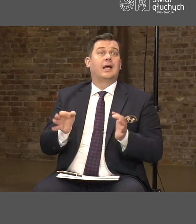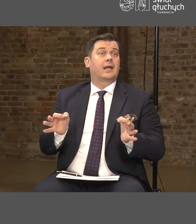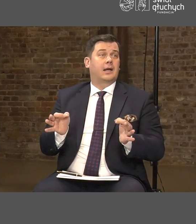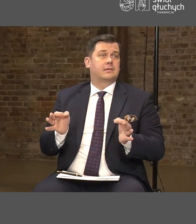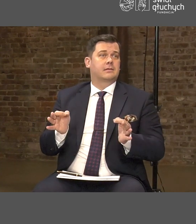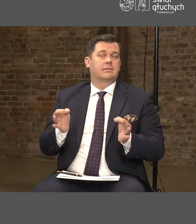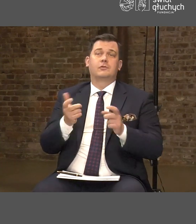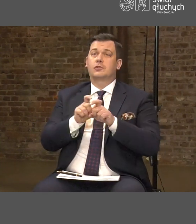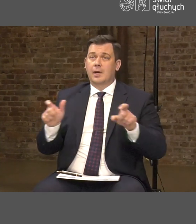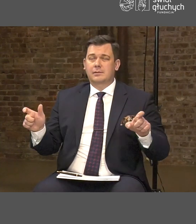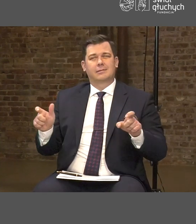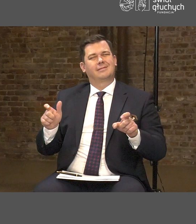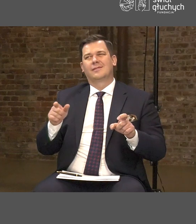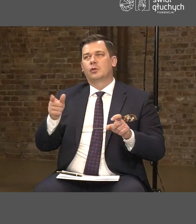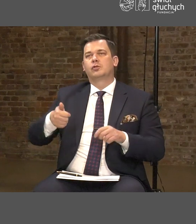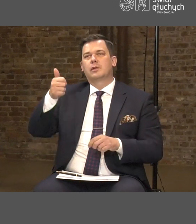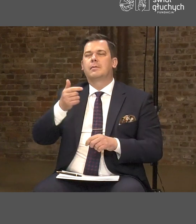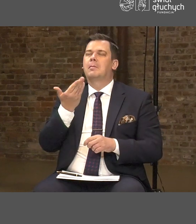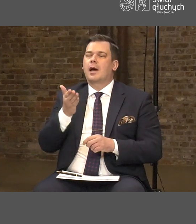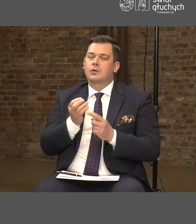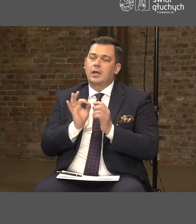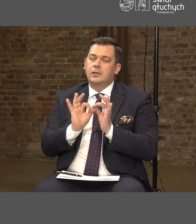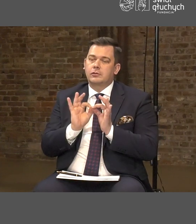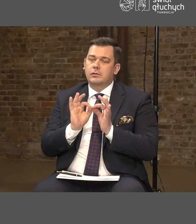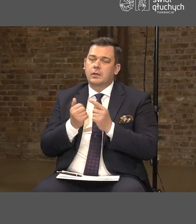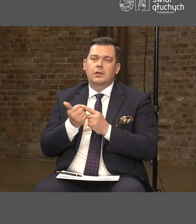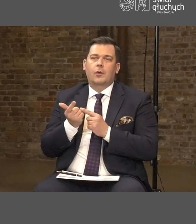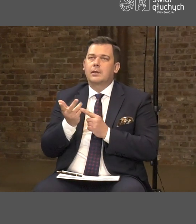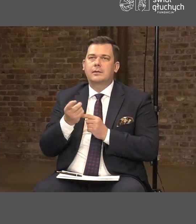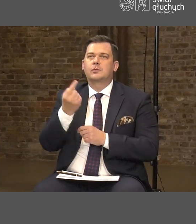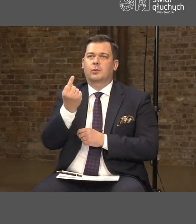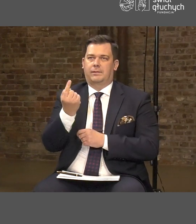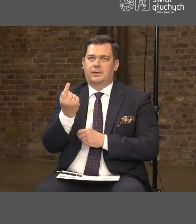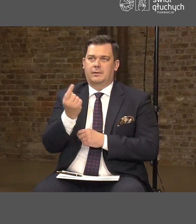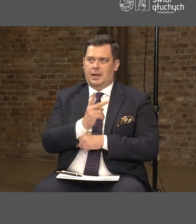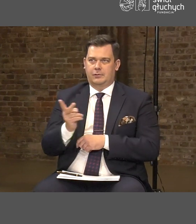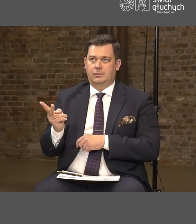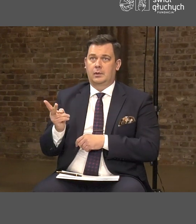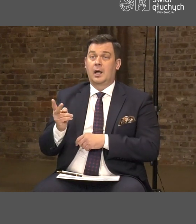We have such a time that every boss counts every penny.